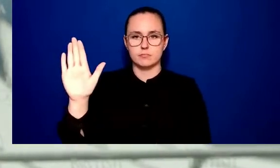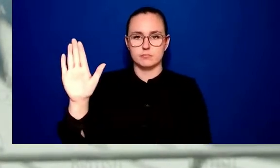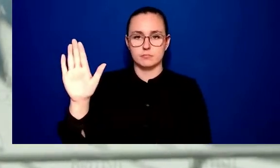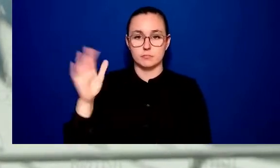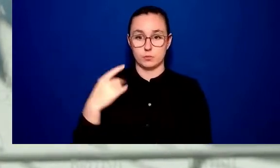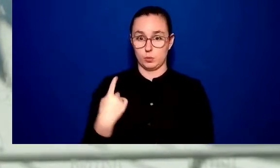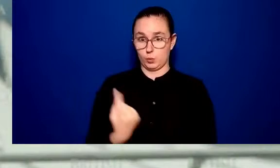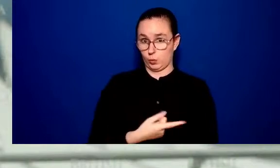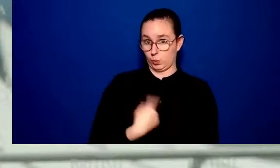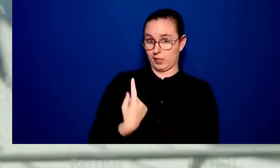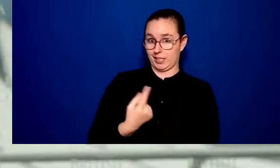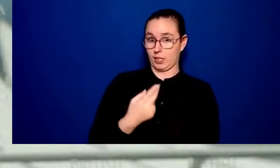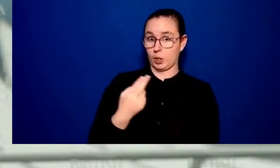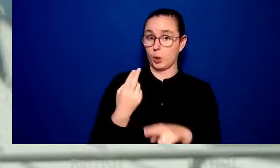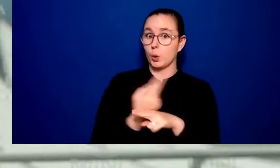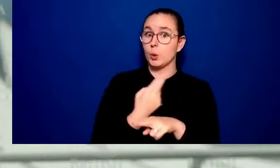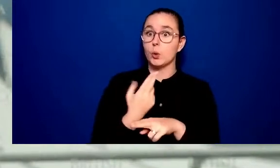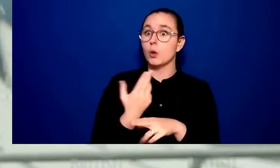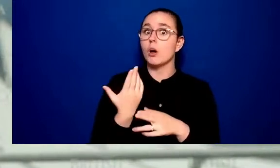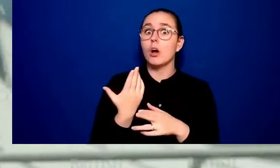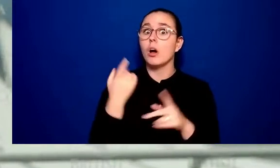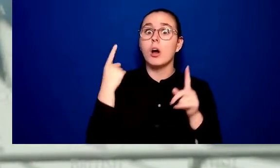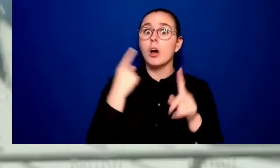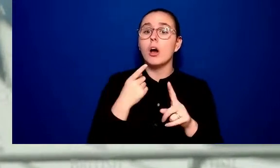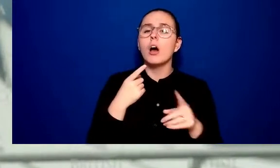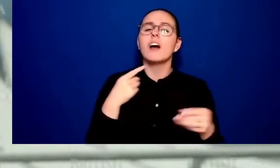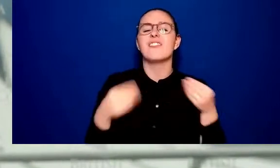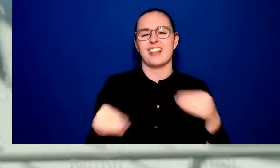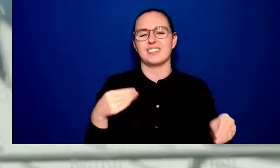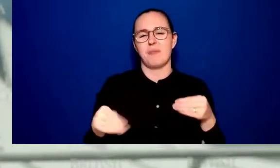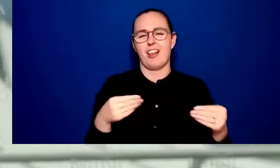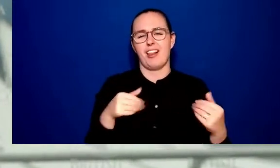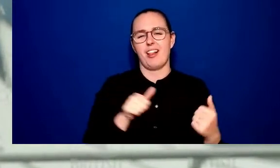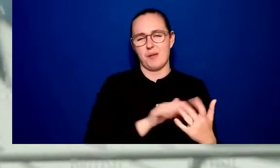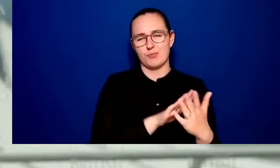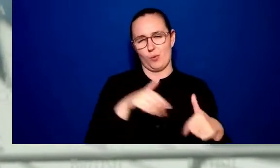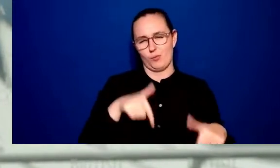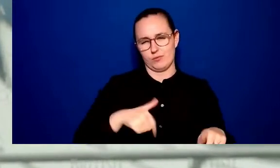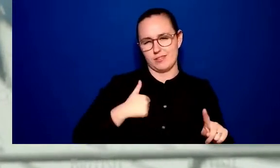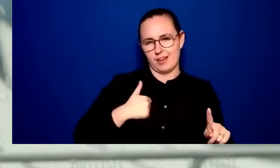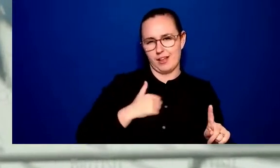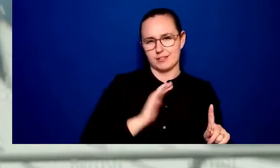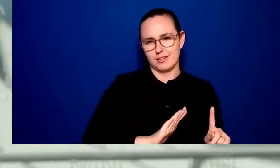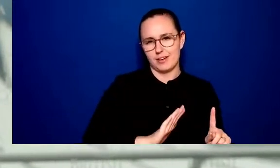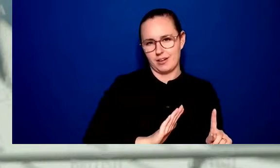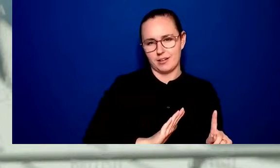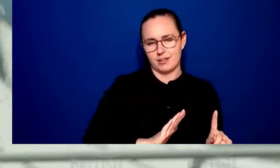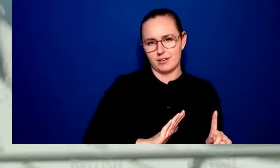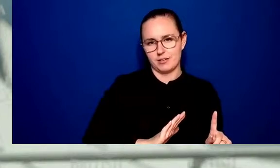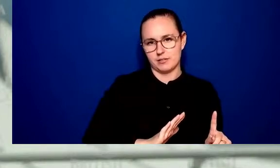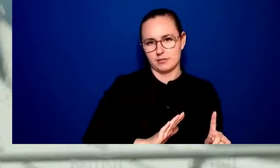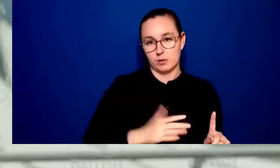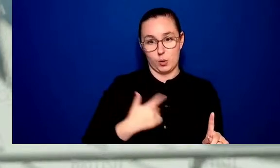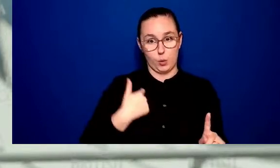what we knew about the immunology and the fact that extended intervals have been shown with other vaccines to